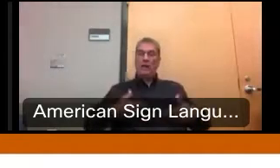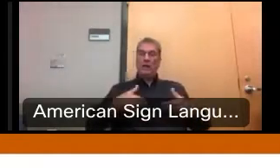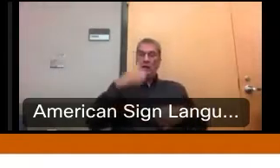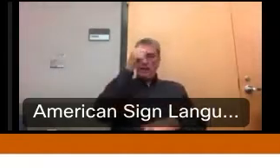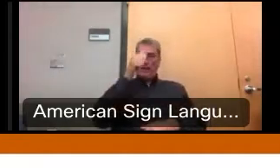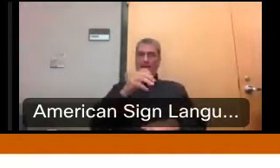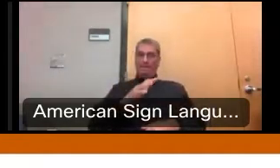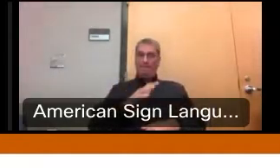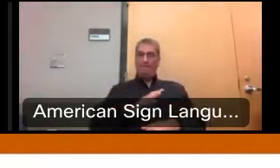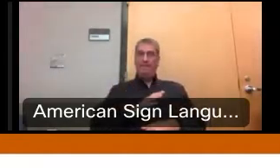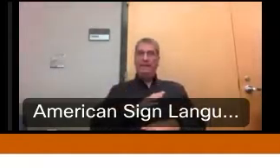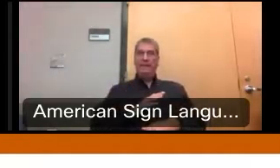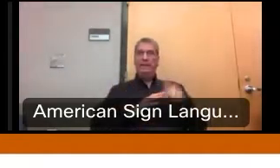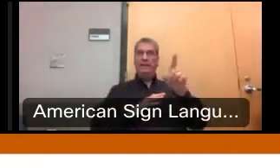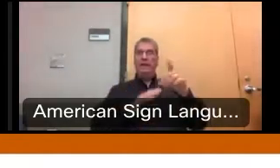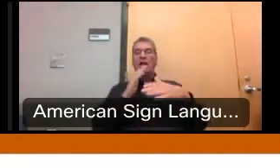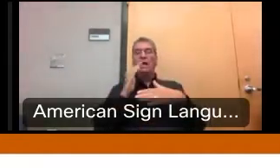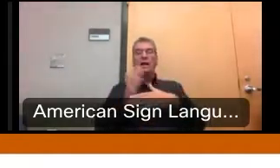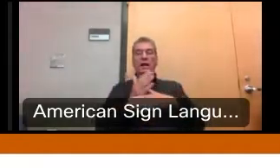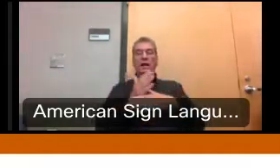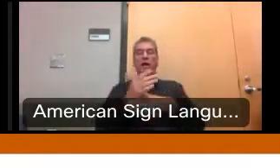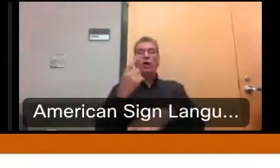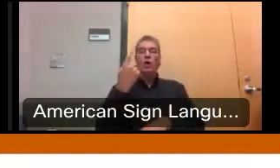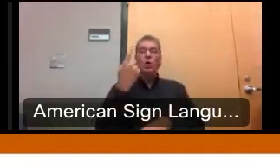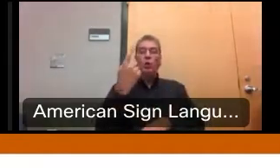participants in our sample on average. Exactly. Wondering higher.